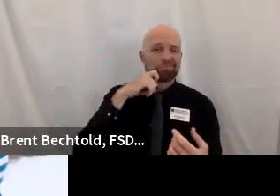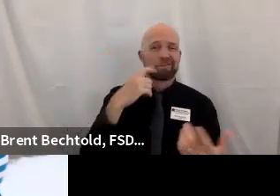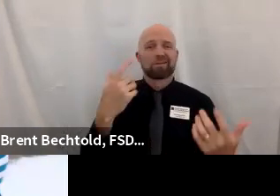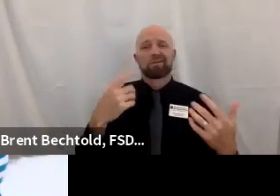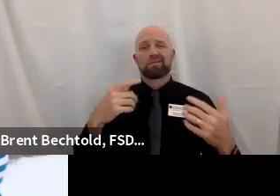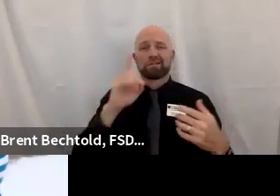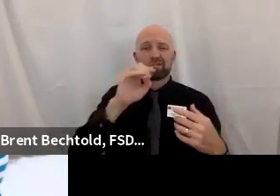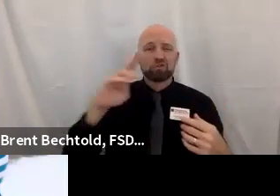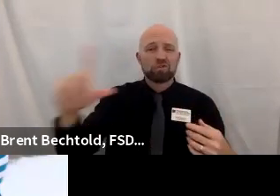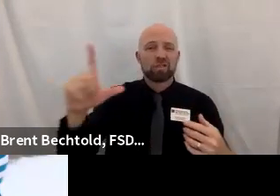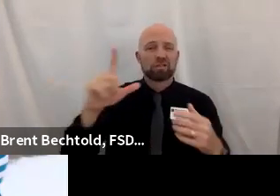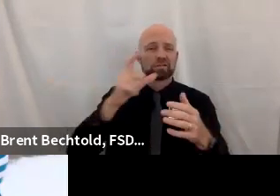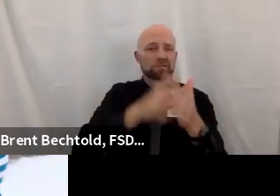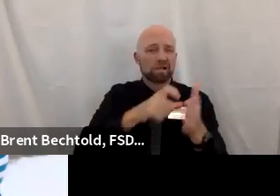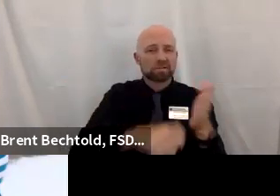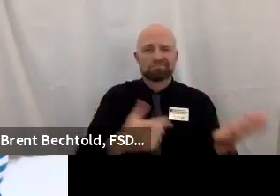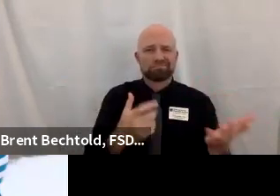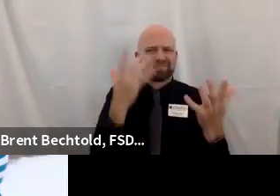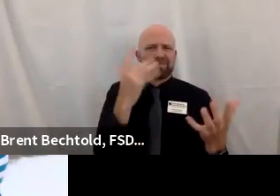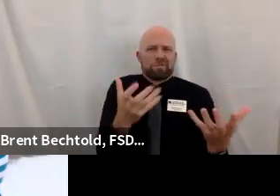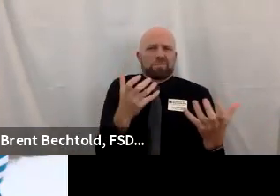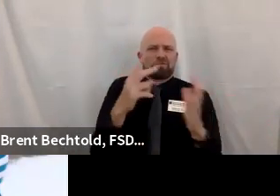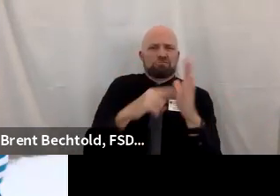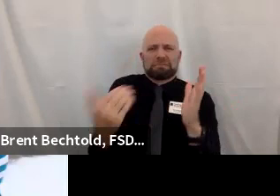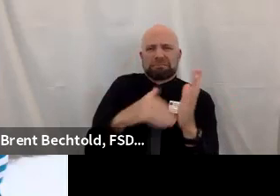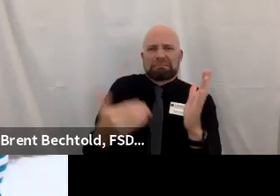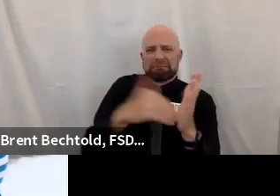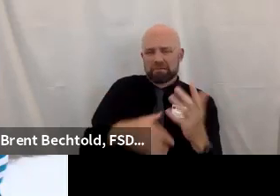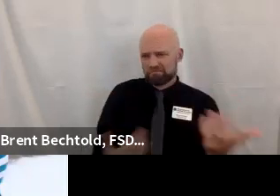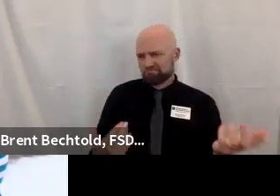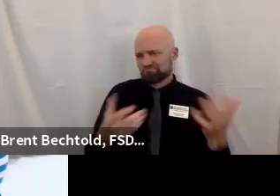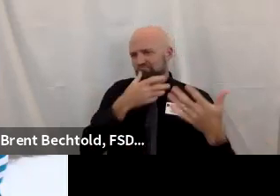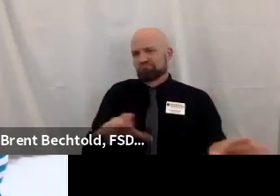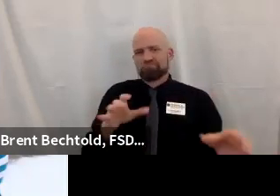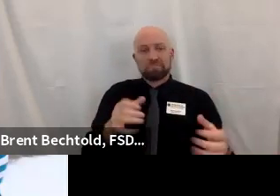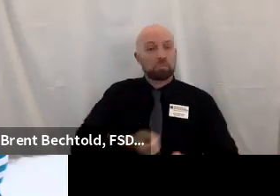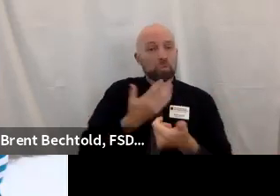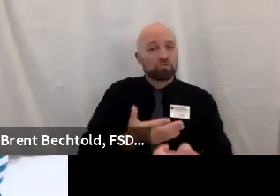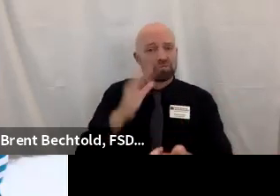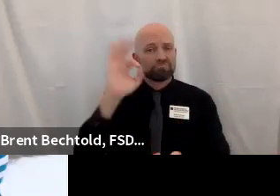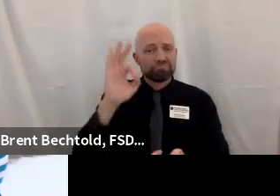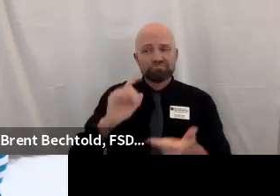if it's boring or dry content, or it's dull passages, they aren't motivated to want to read it again and again.